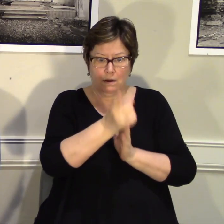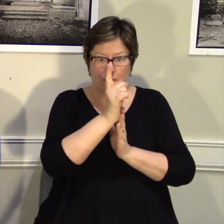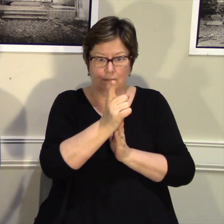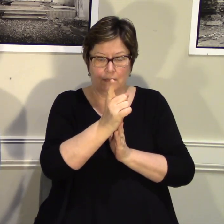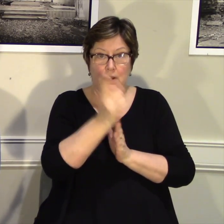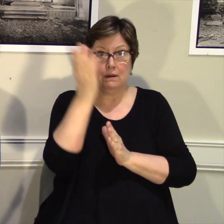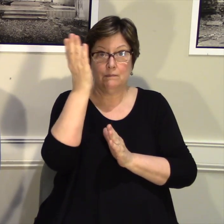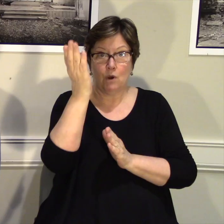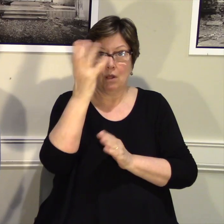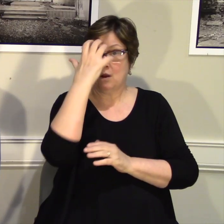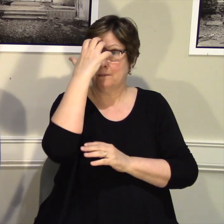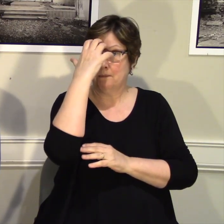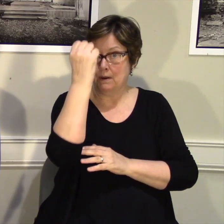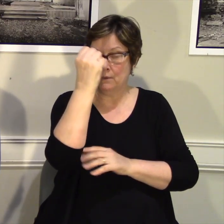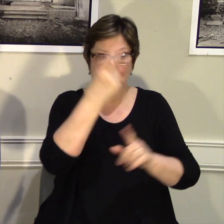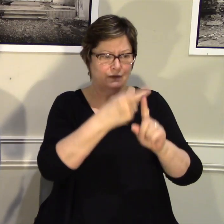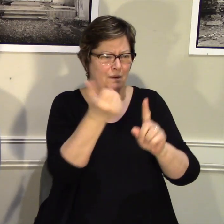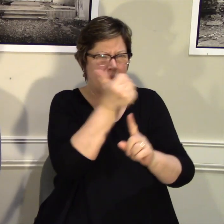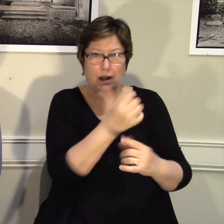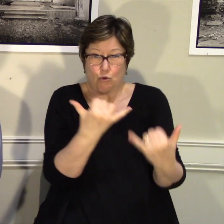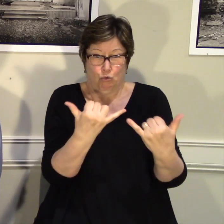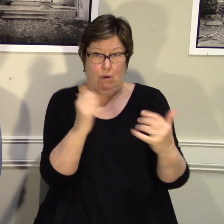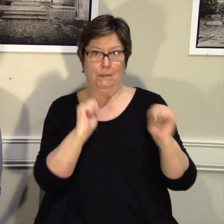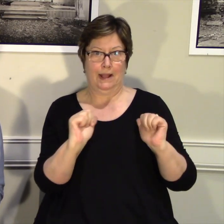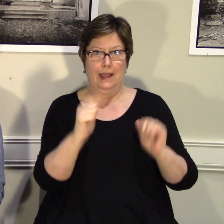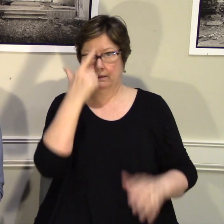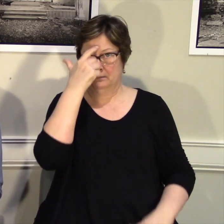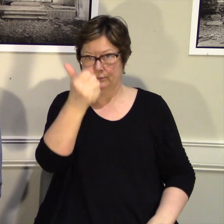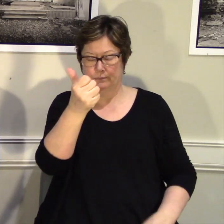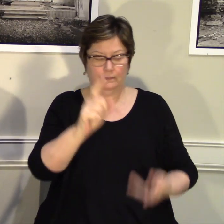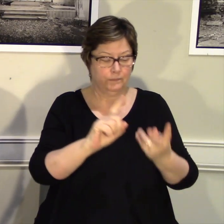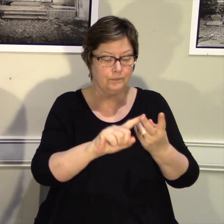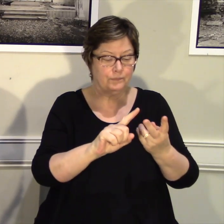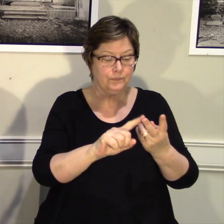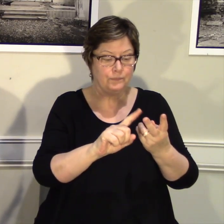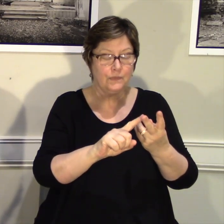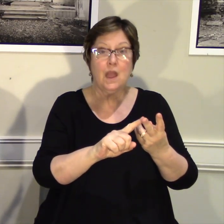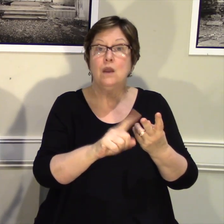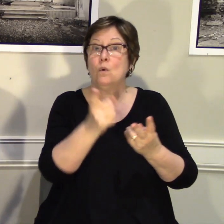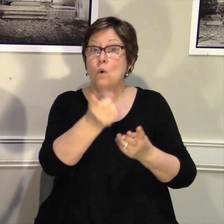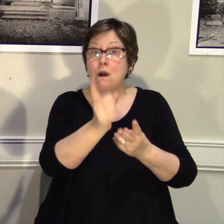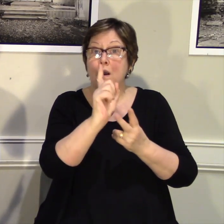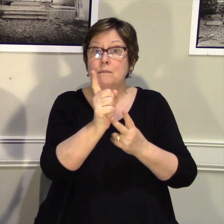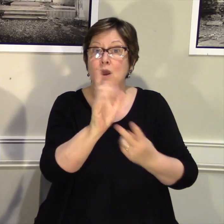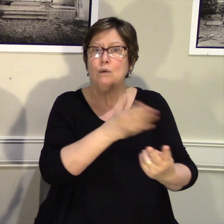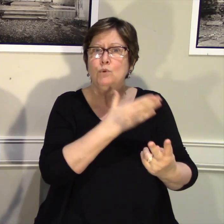from any twentieth-century play of your choice and 32 bars from any musical